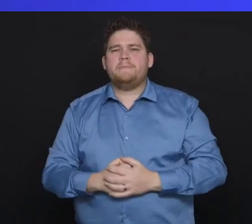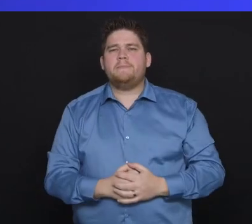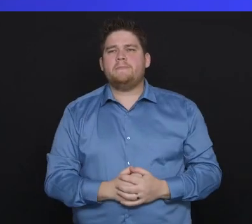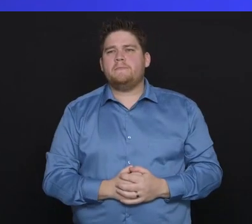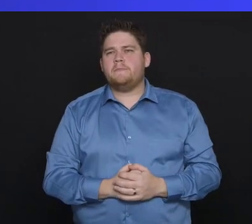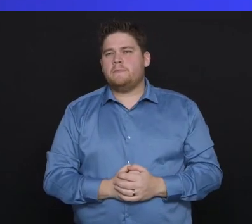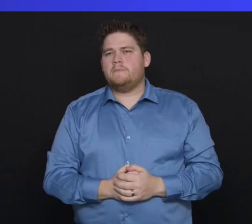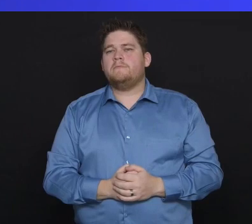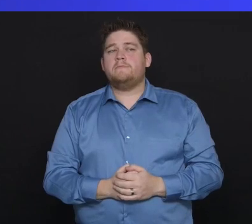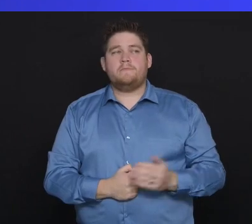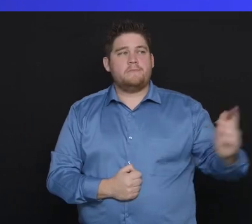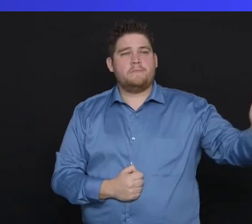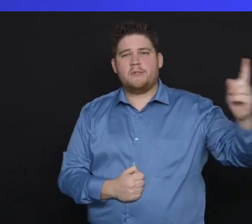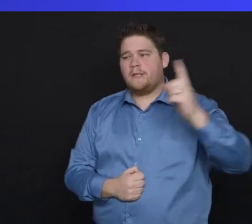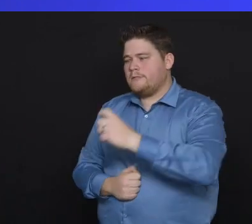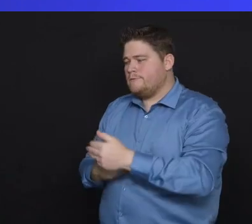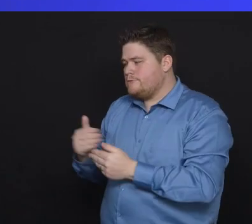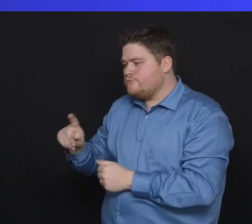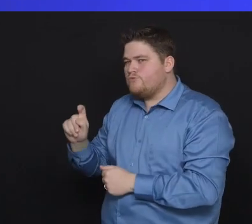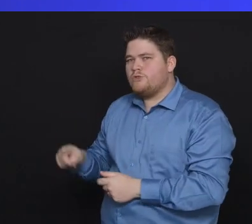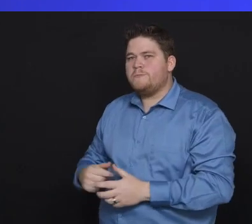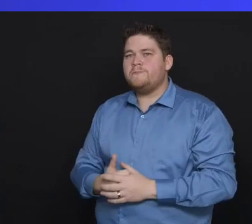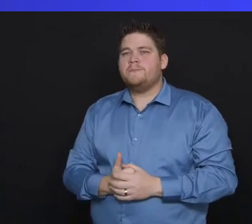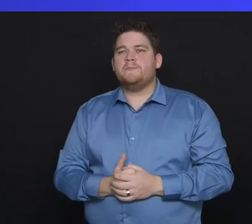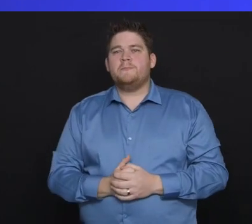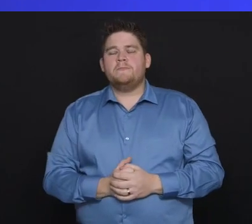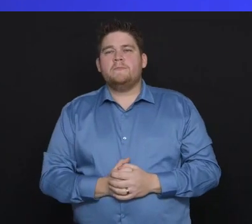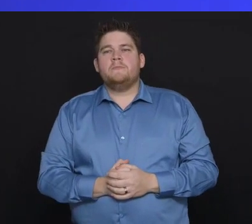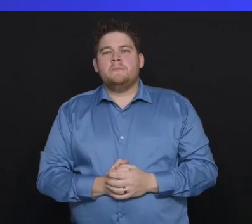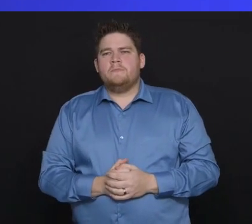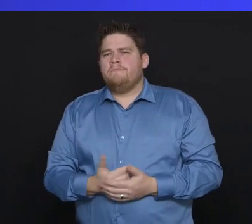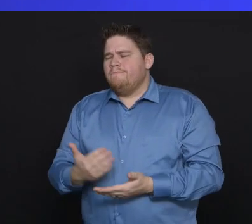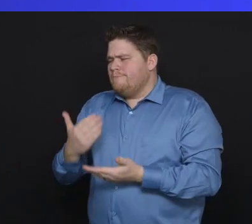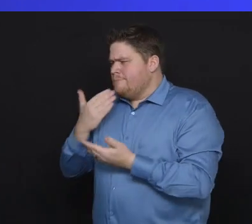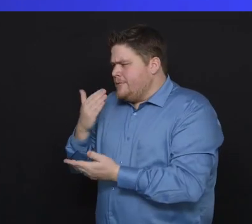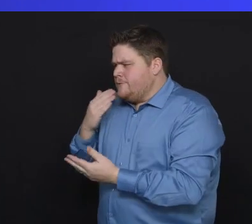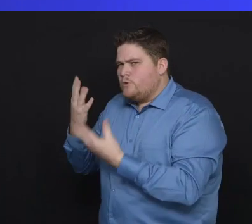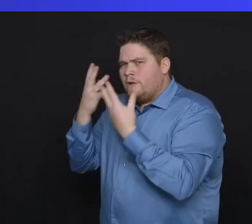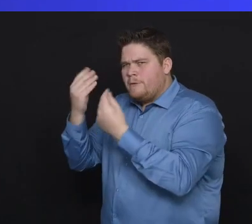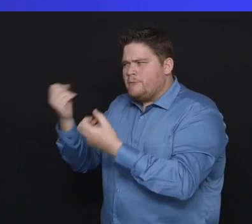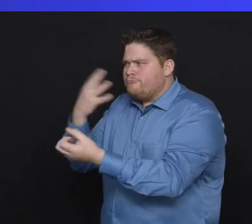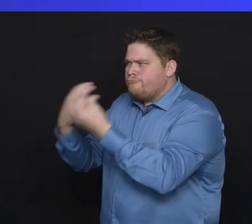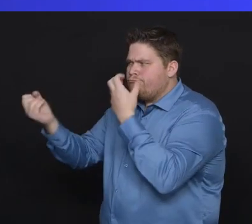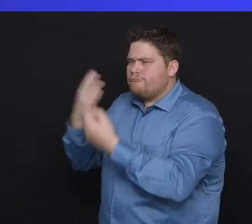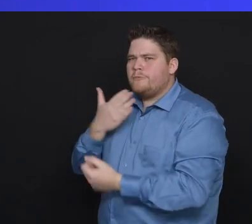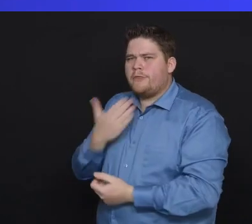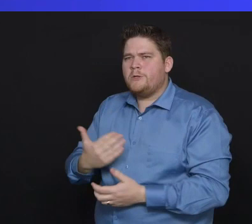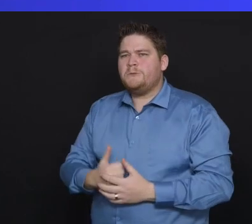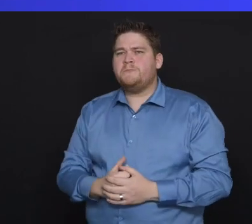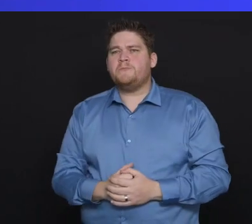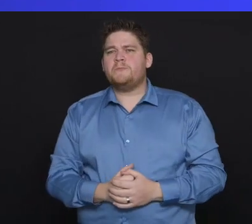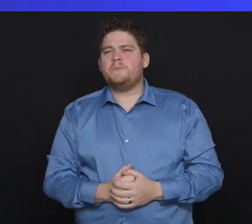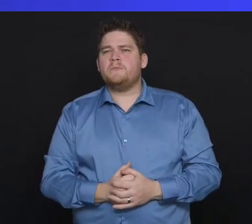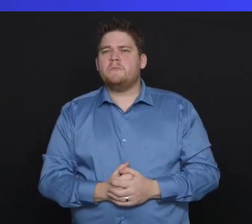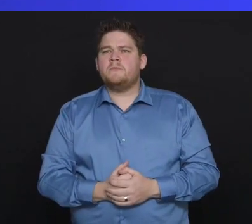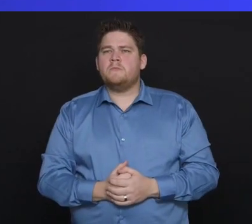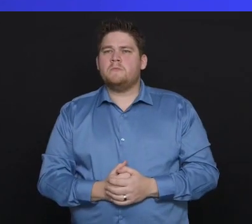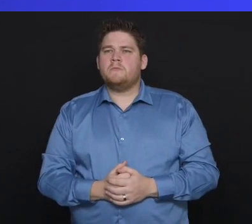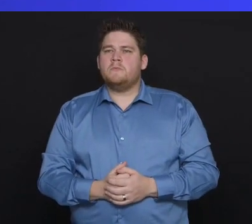Thank you for all of the information. Given all the information that you have, how confident